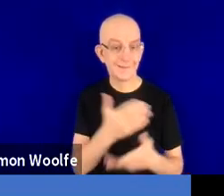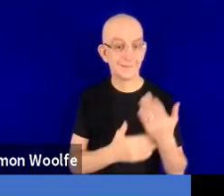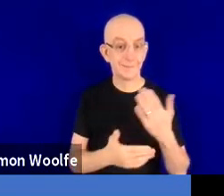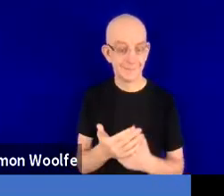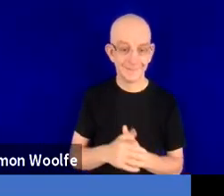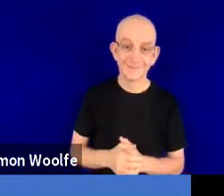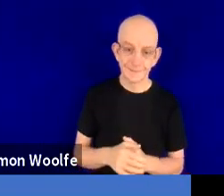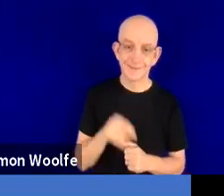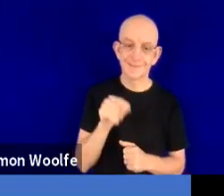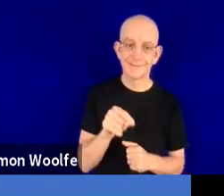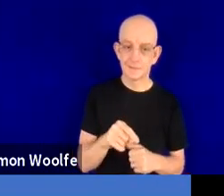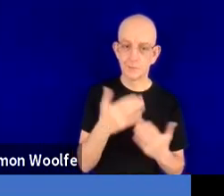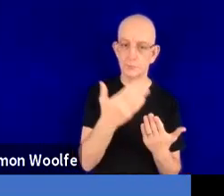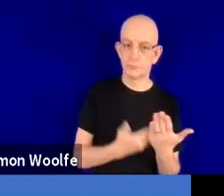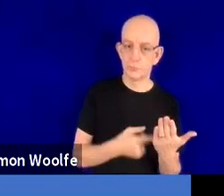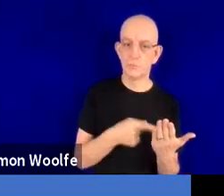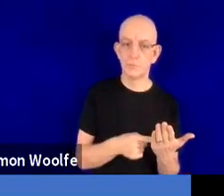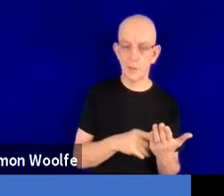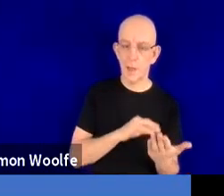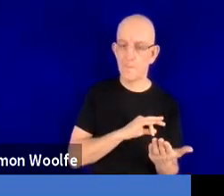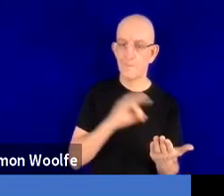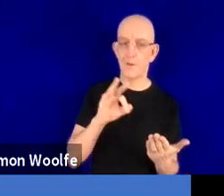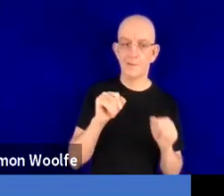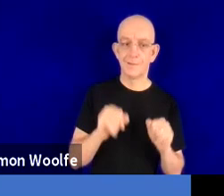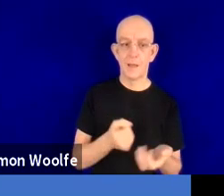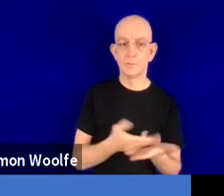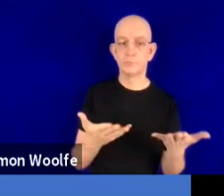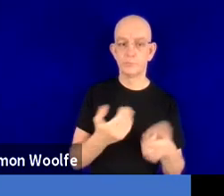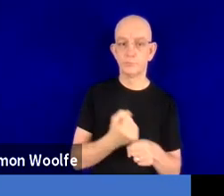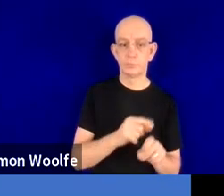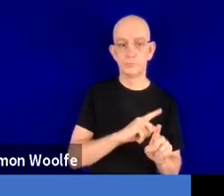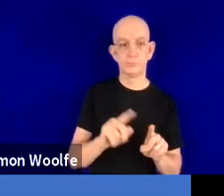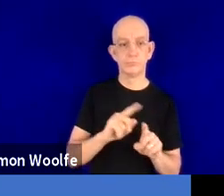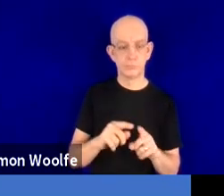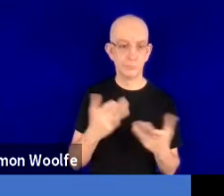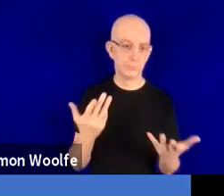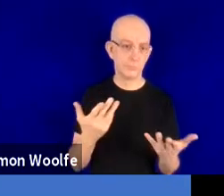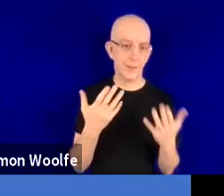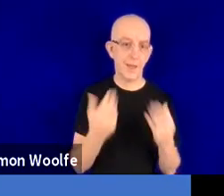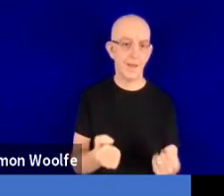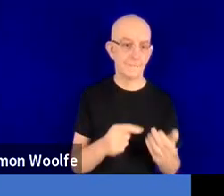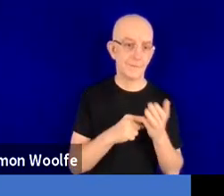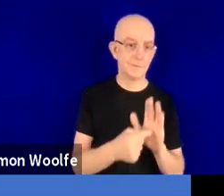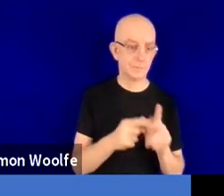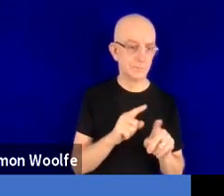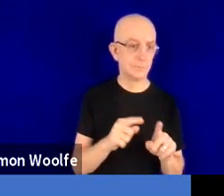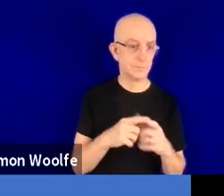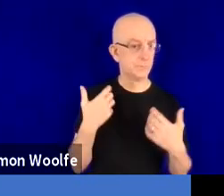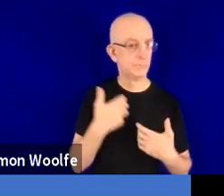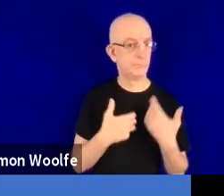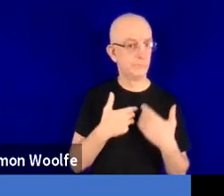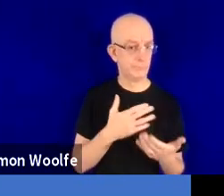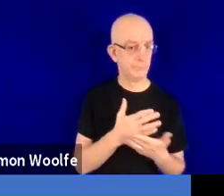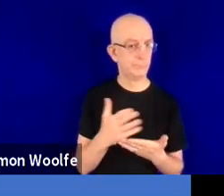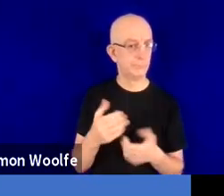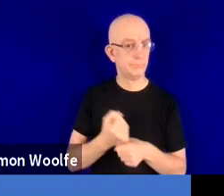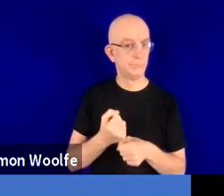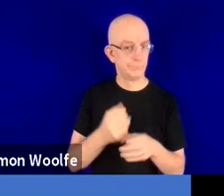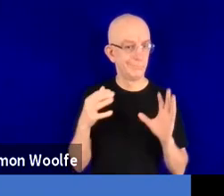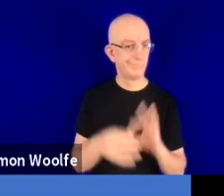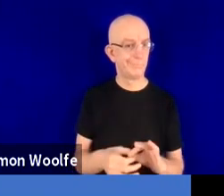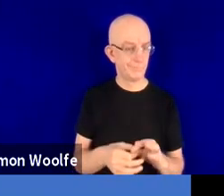And it combined two elements. The first one is a recognition that identifying person with disability in the middle of a major crisis